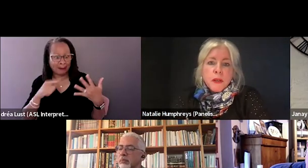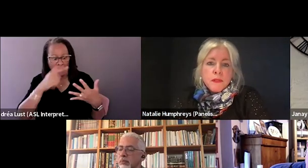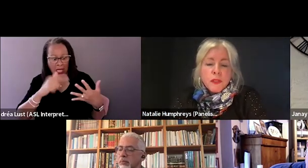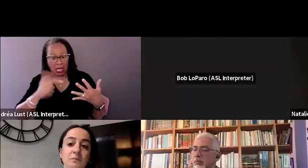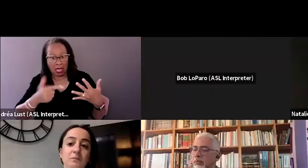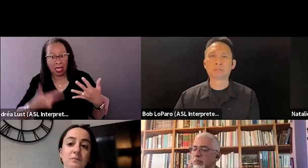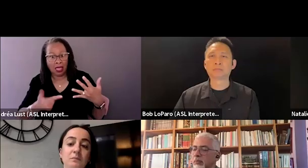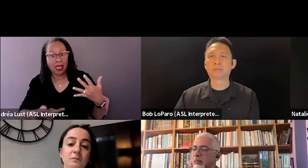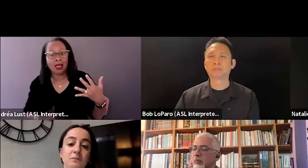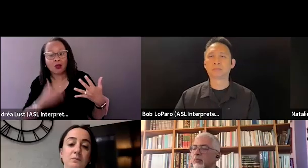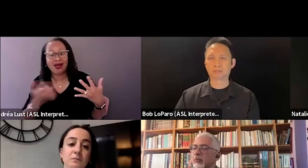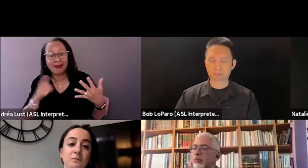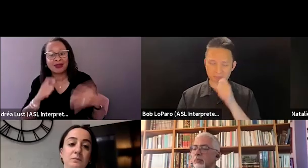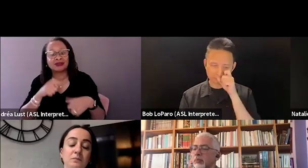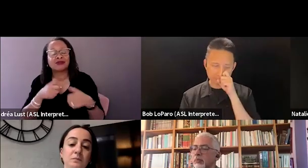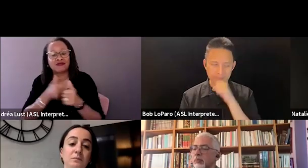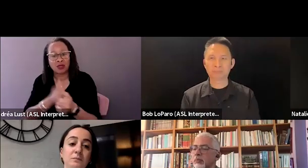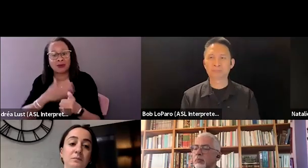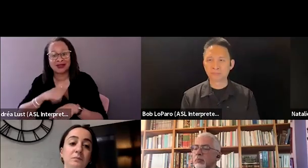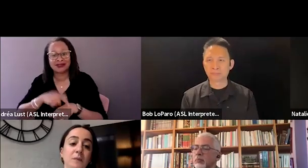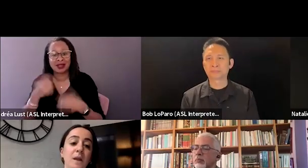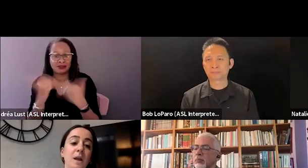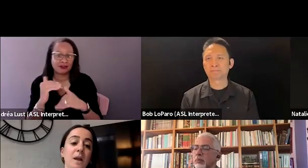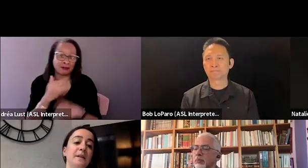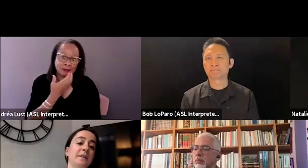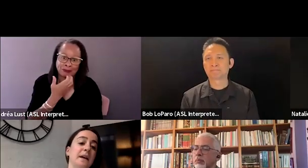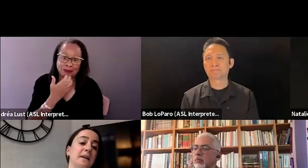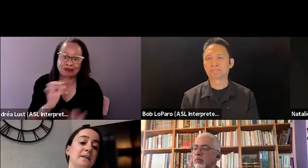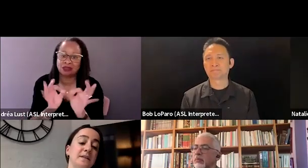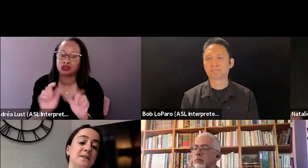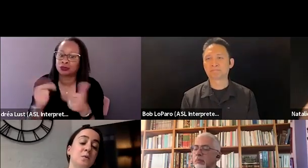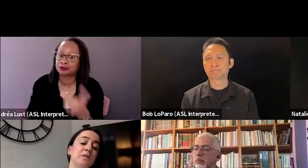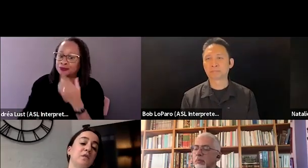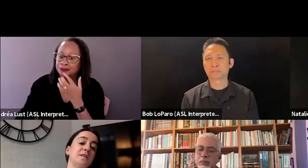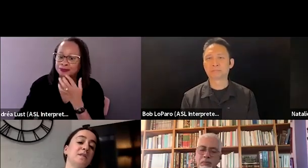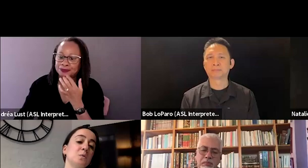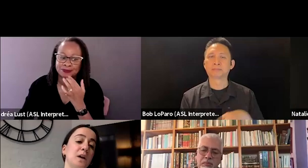that I'll be following, you know, these characters. And Alex is this one of the reasons